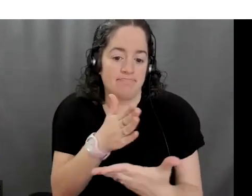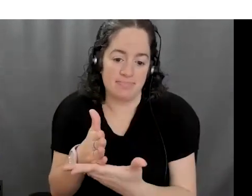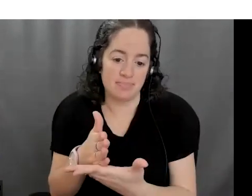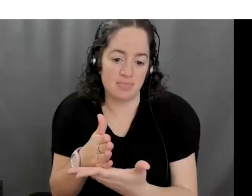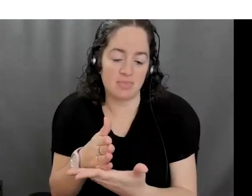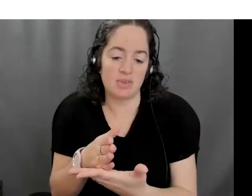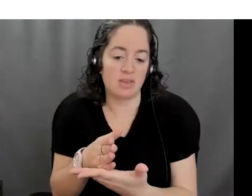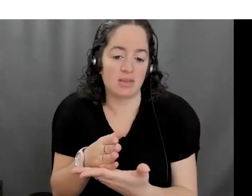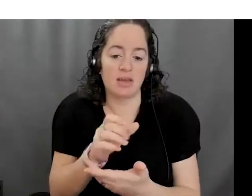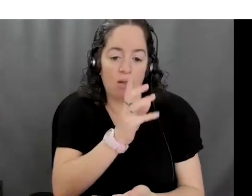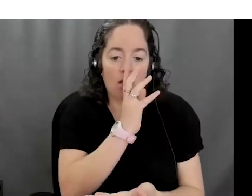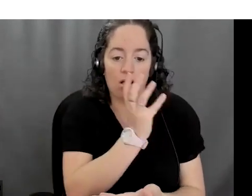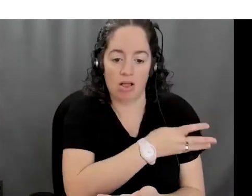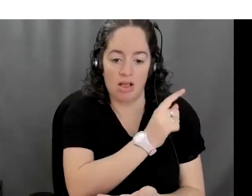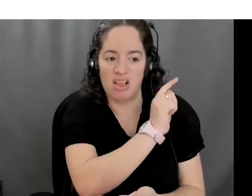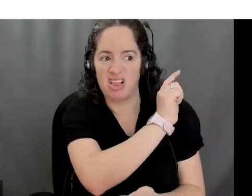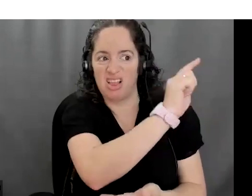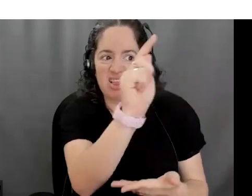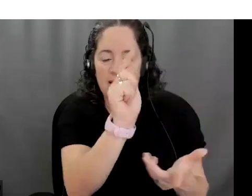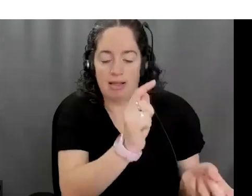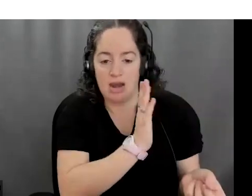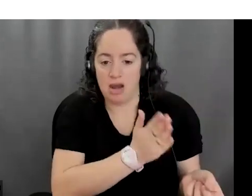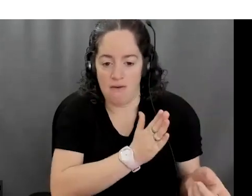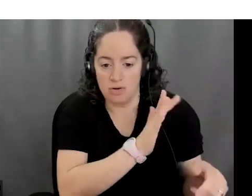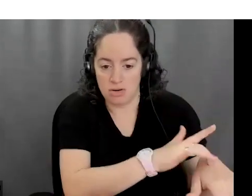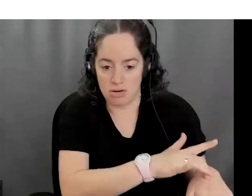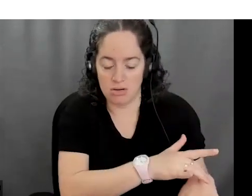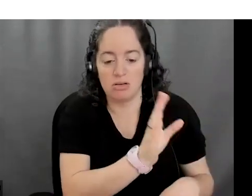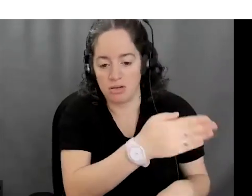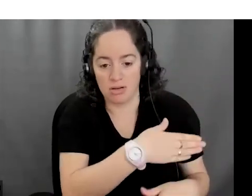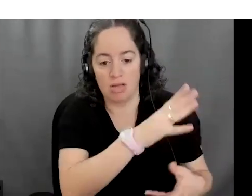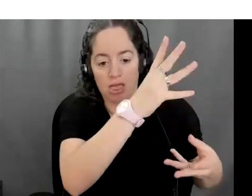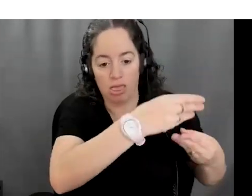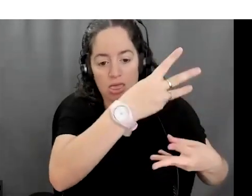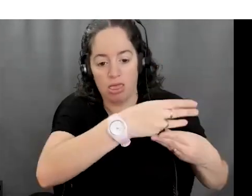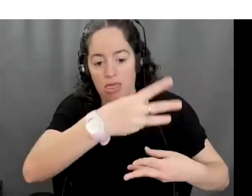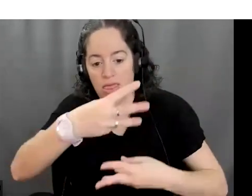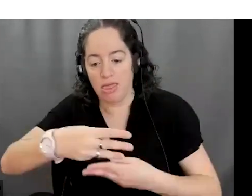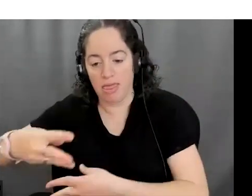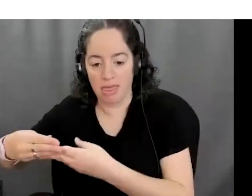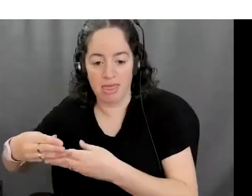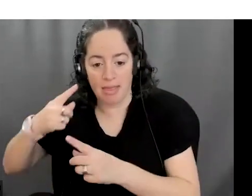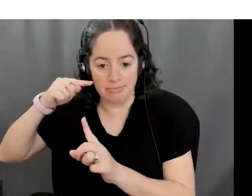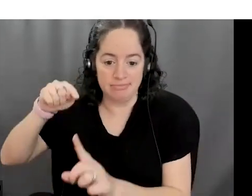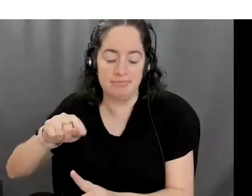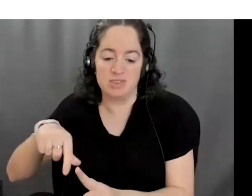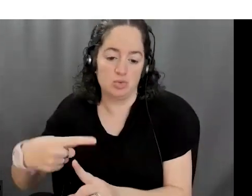That will help reduce the amount of data that a user is interacting with so that perhaps they can just get to the critical information